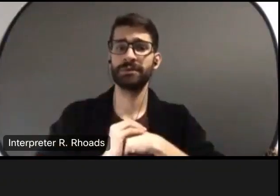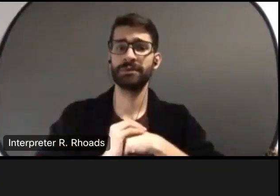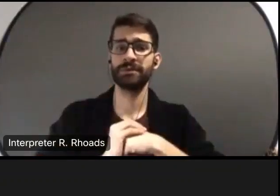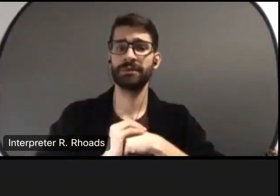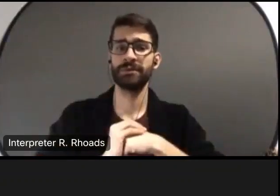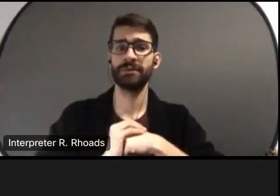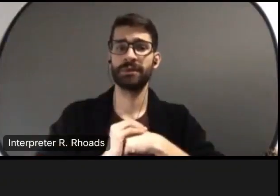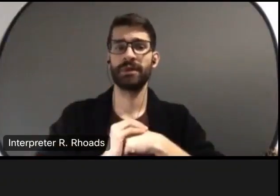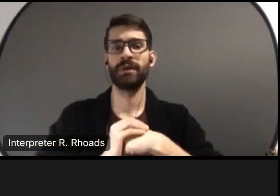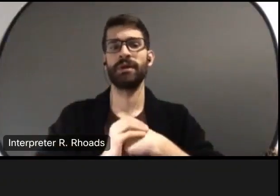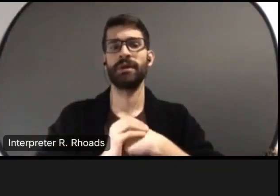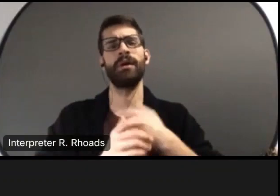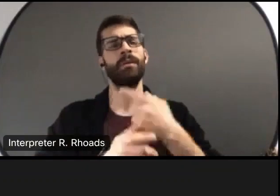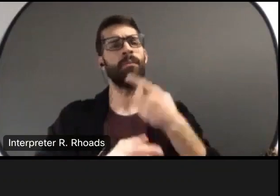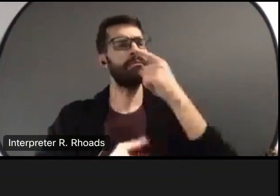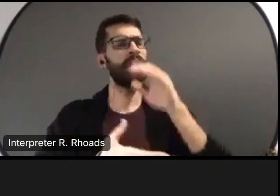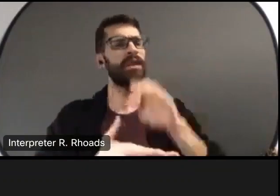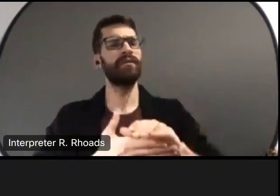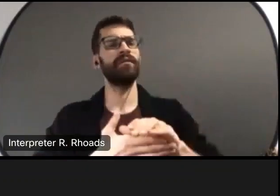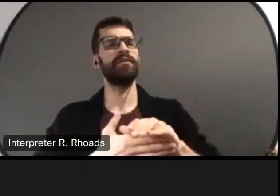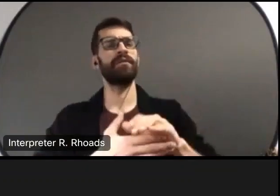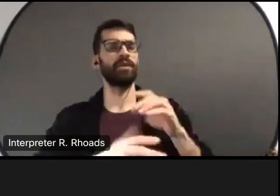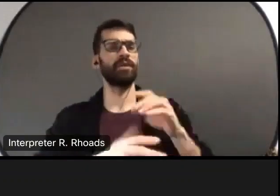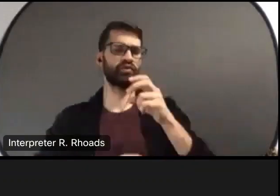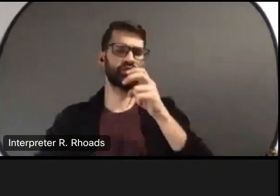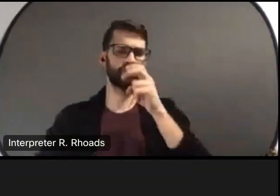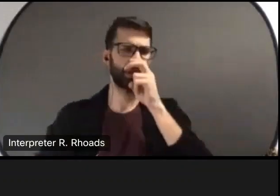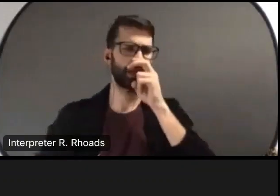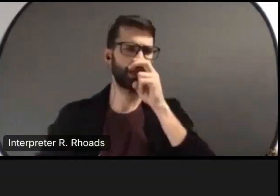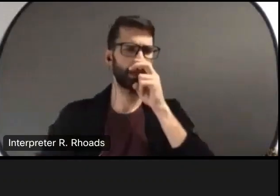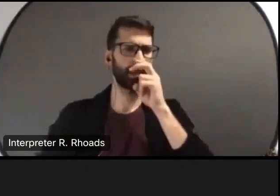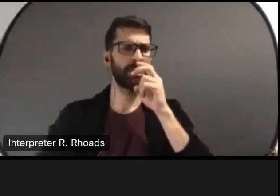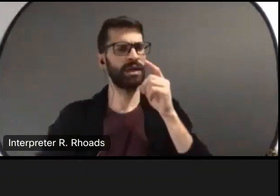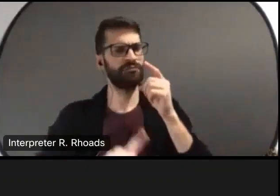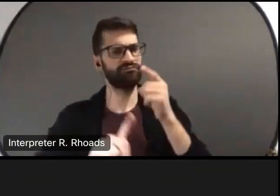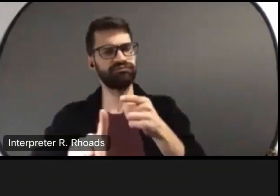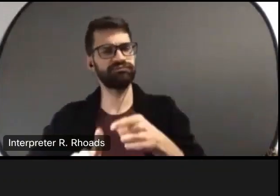I understand that there are strict requirements when it comes to the